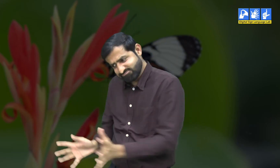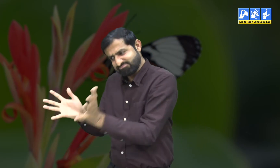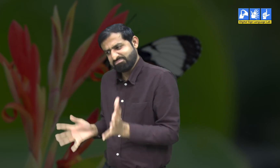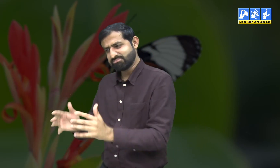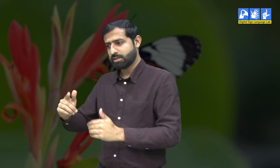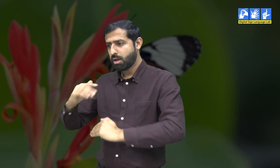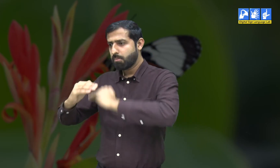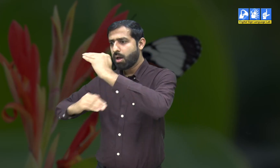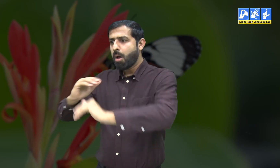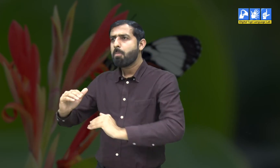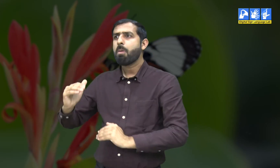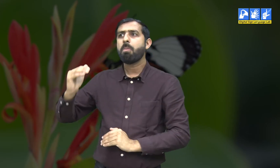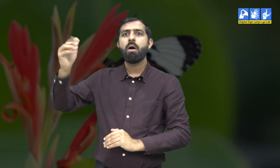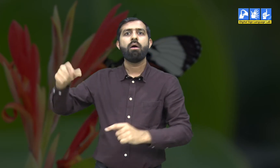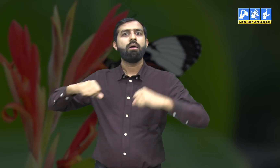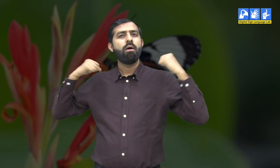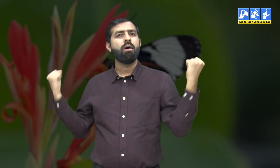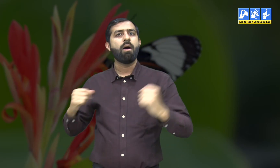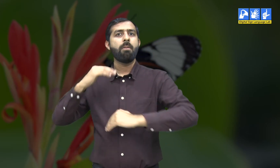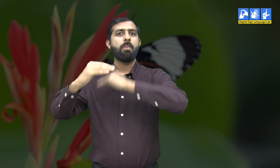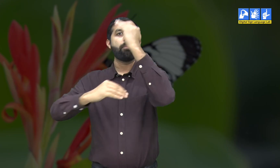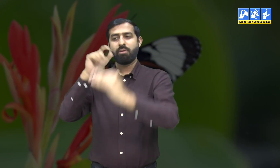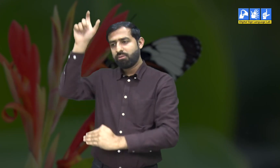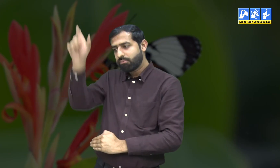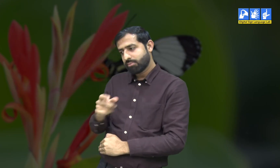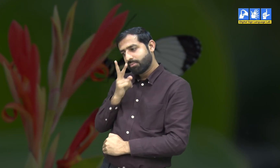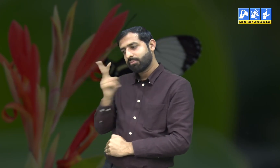which aroused his curiosity in the field of science.